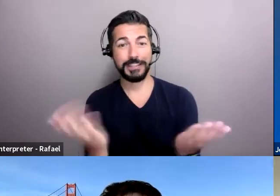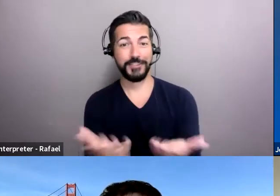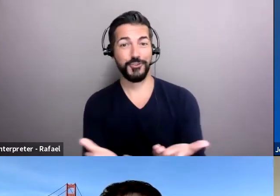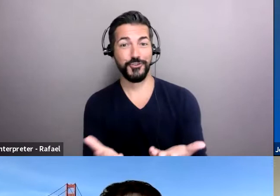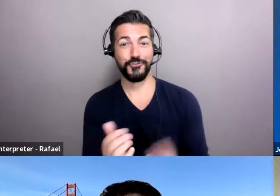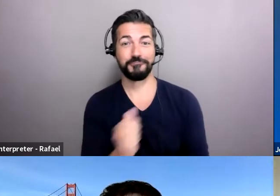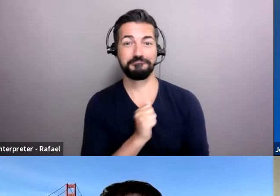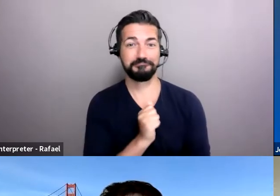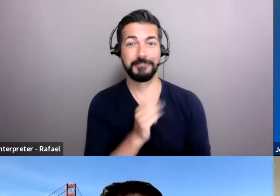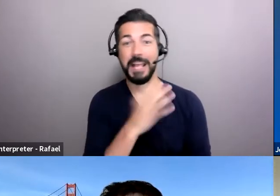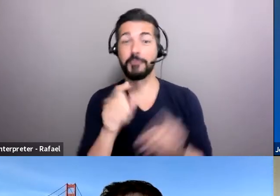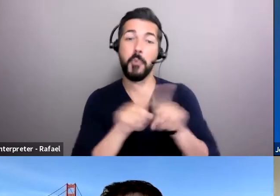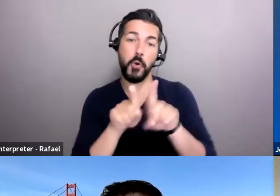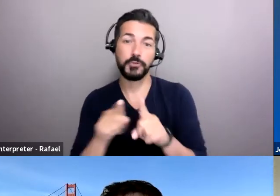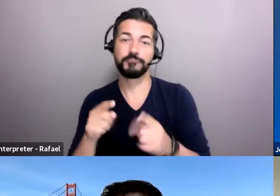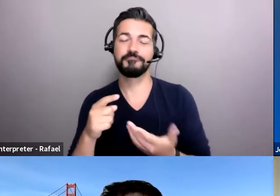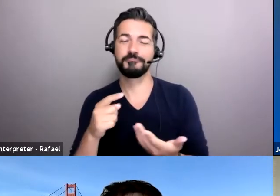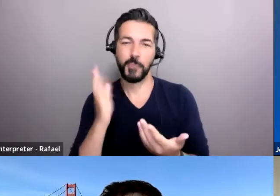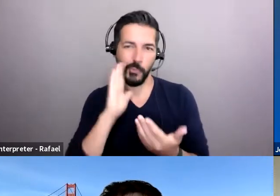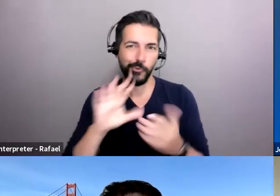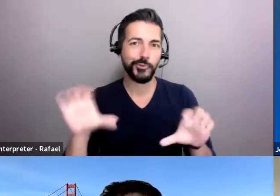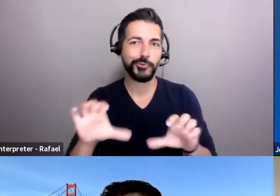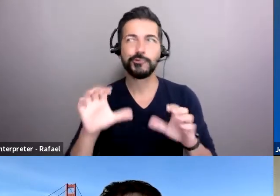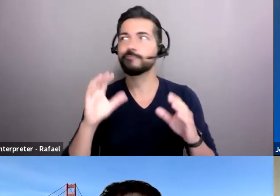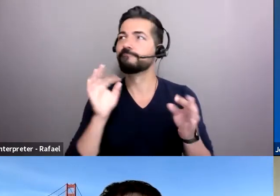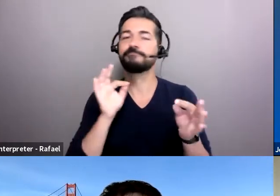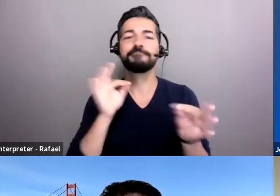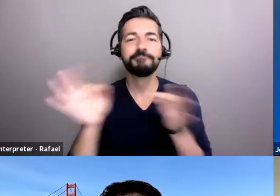And also we'll be doing some instructing around SEO this summer.